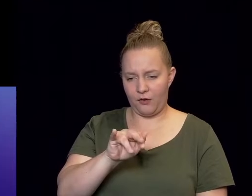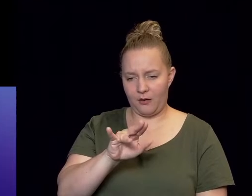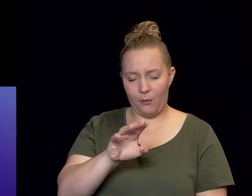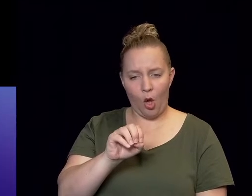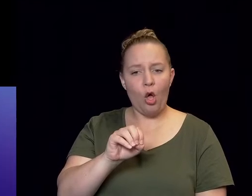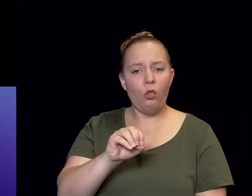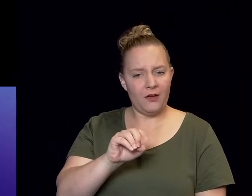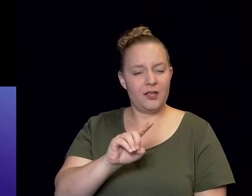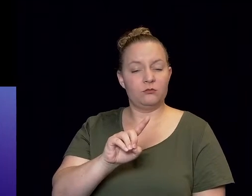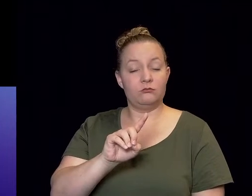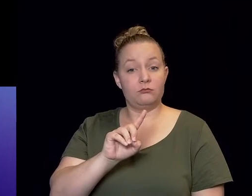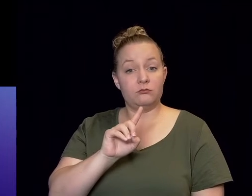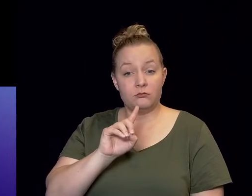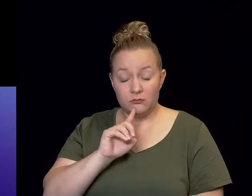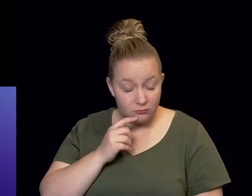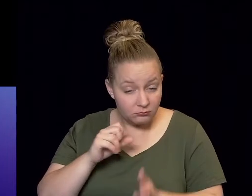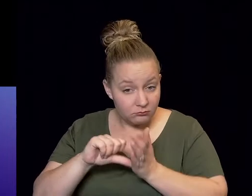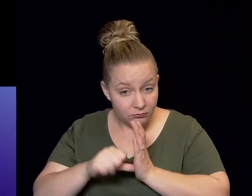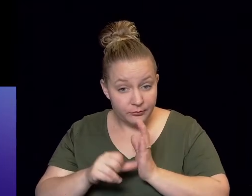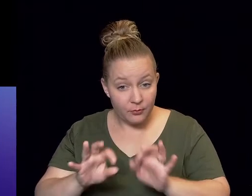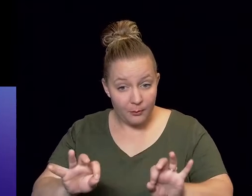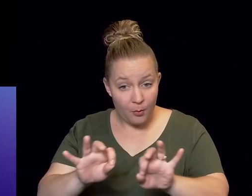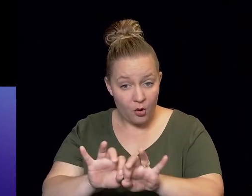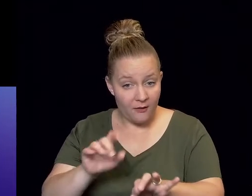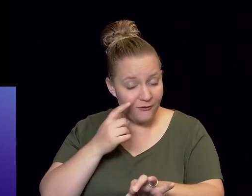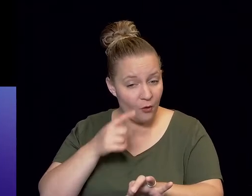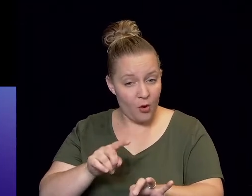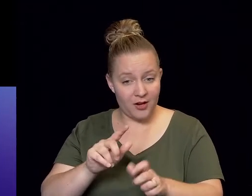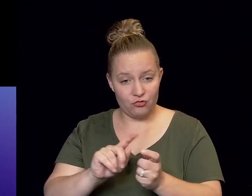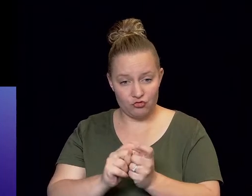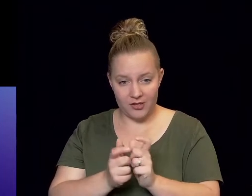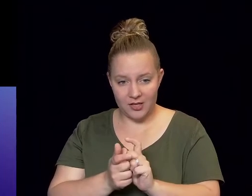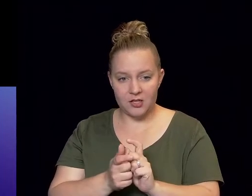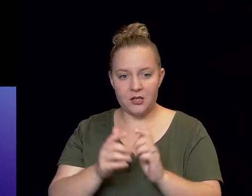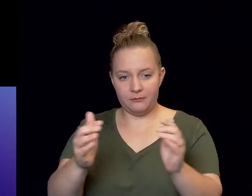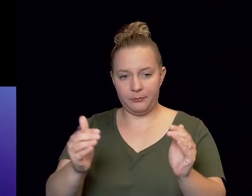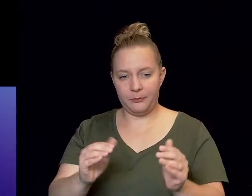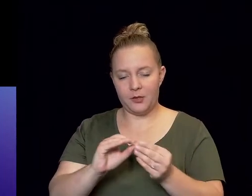for this translation. All right, example three. The total pieces of candy split